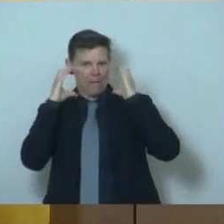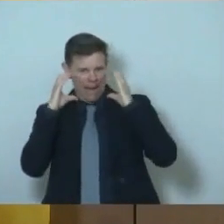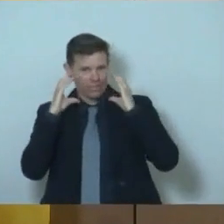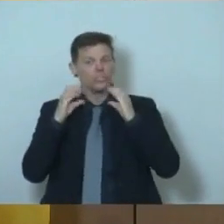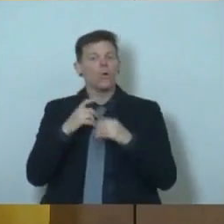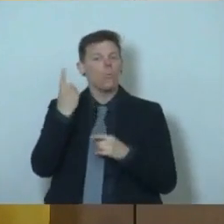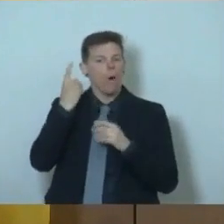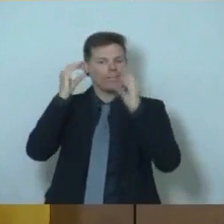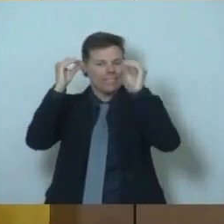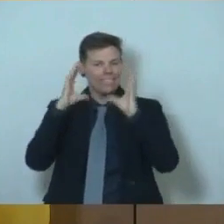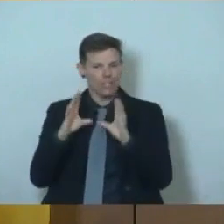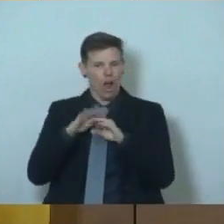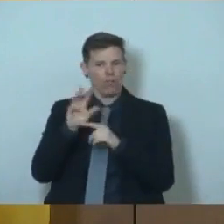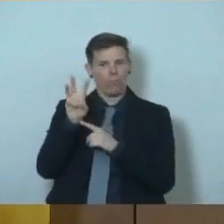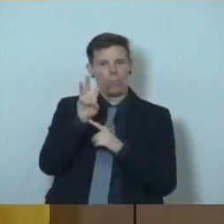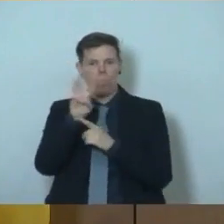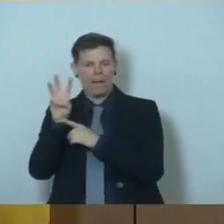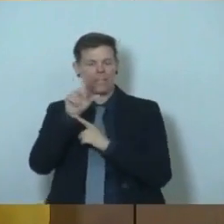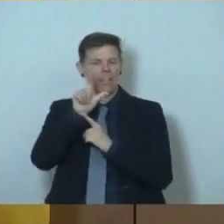I WANT TO TELL YOU ABOUT THE MASK.